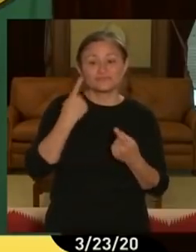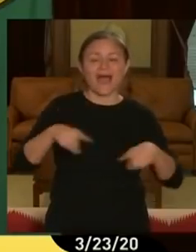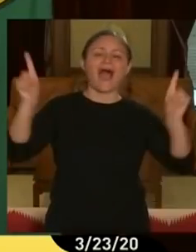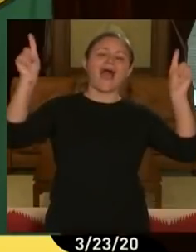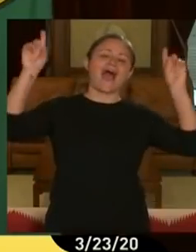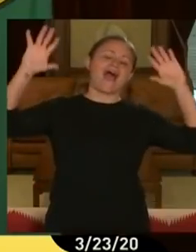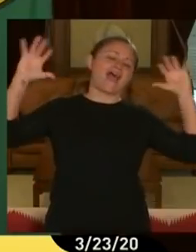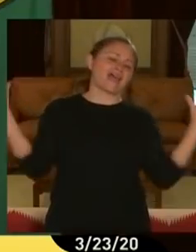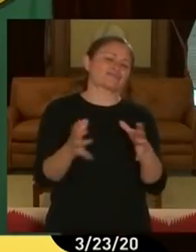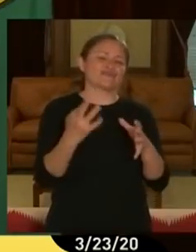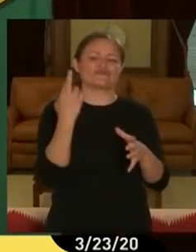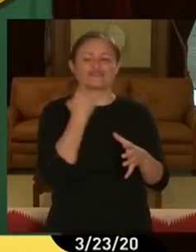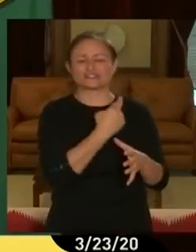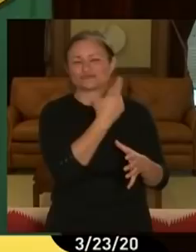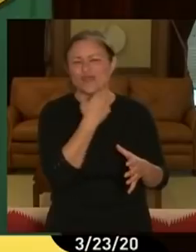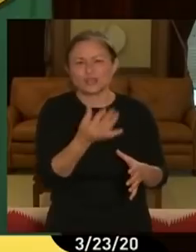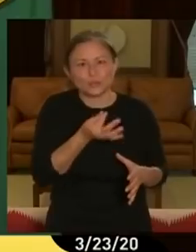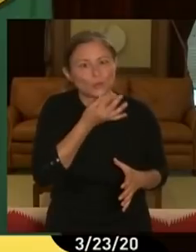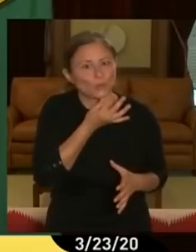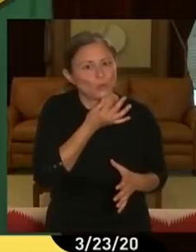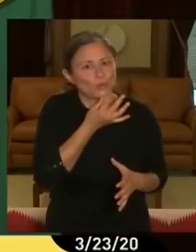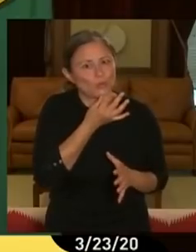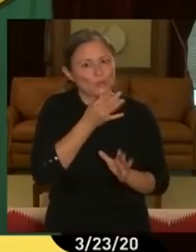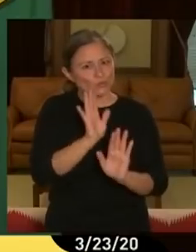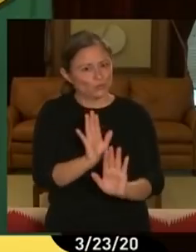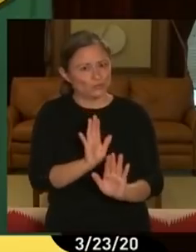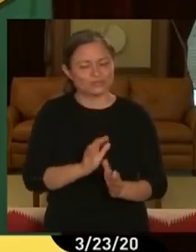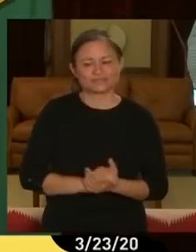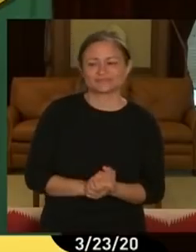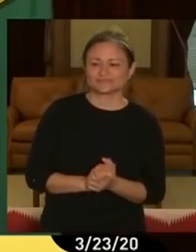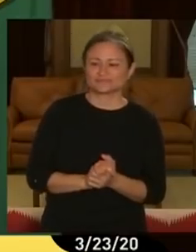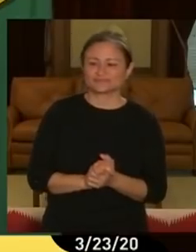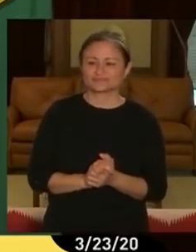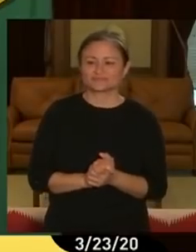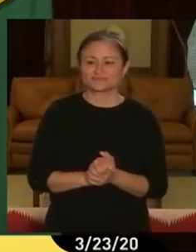AND YOU WILL BE ABLE TO TOAST THE END OF THIS AT YOUR